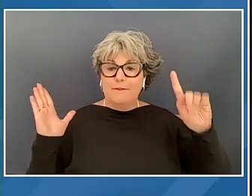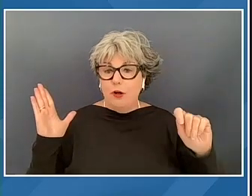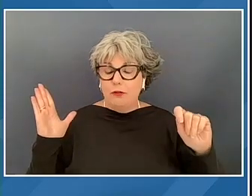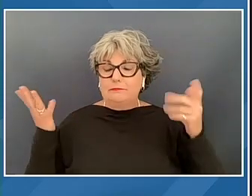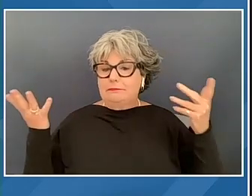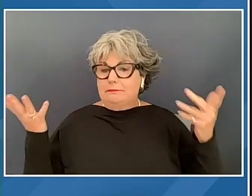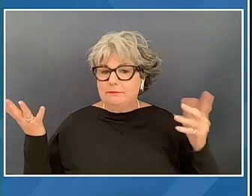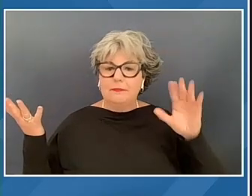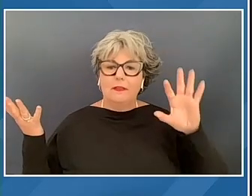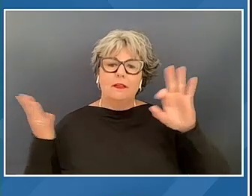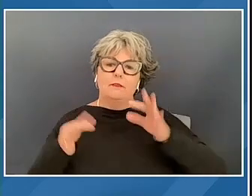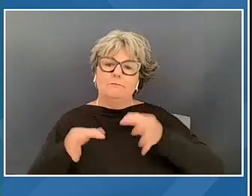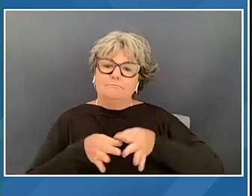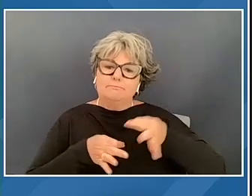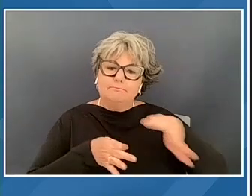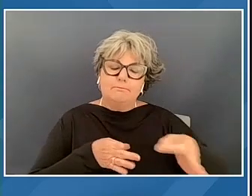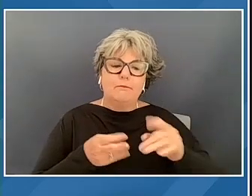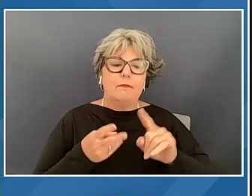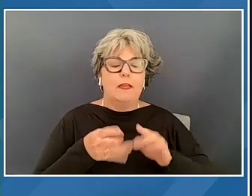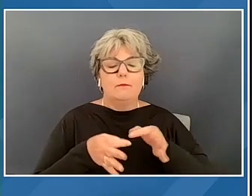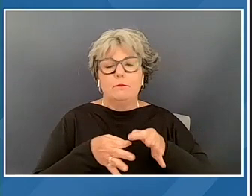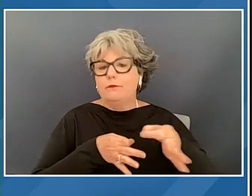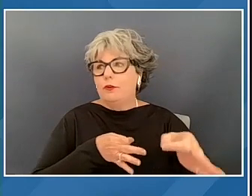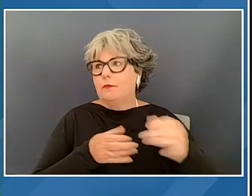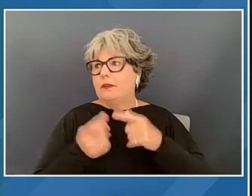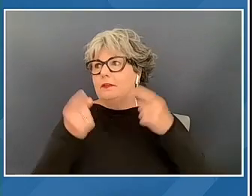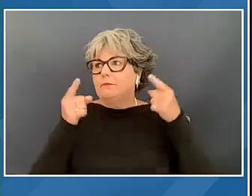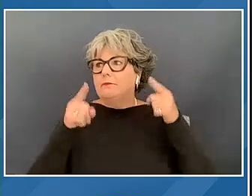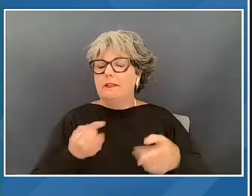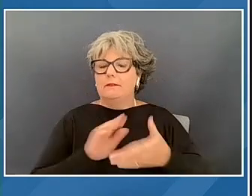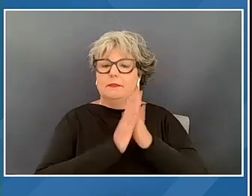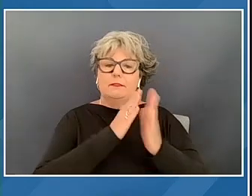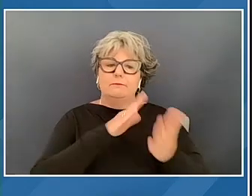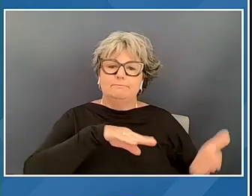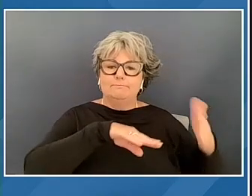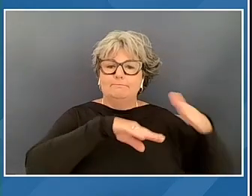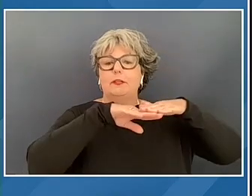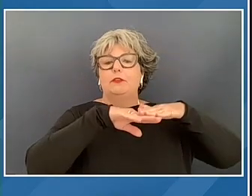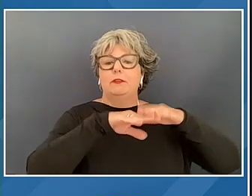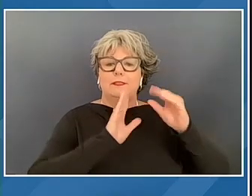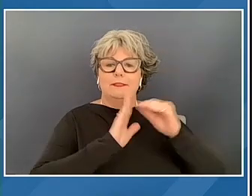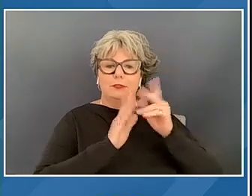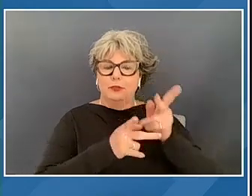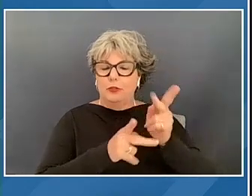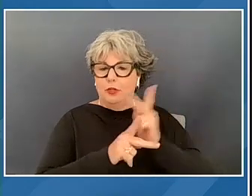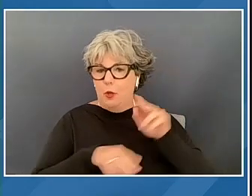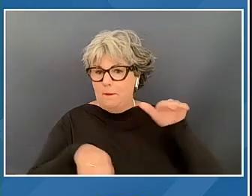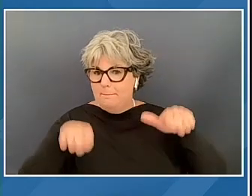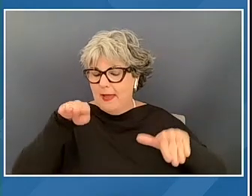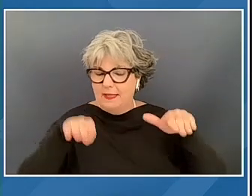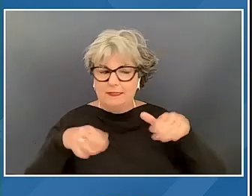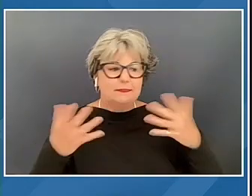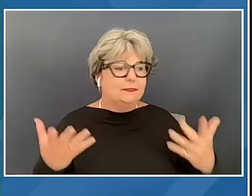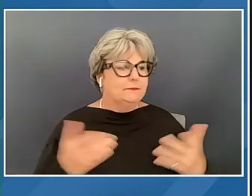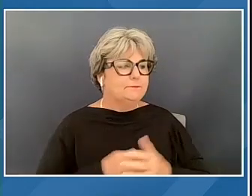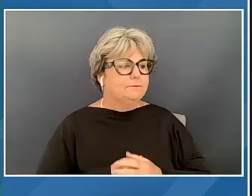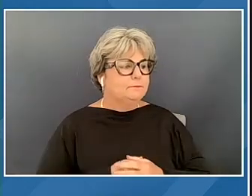default and deferments, which then in turn increase their student loan balance. So I would hope that the Department would